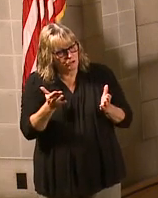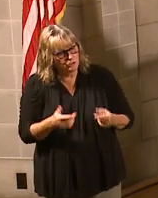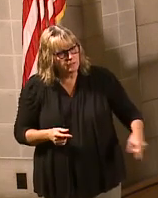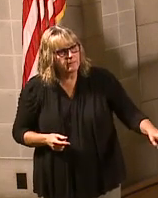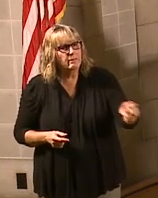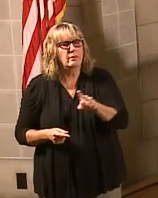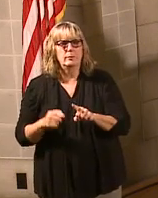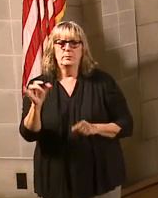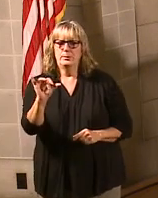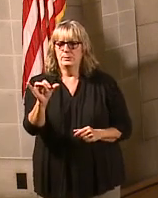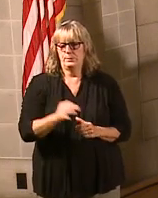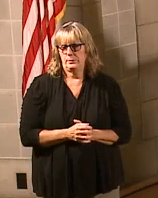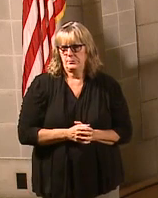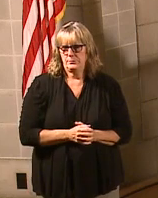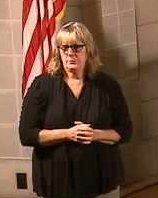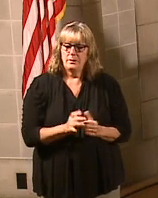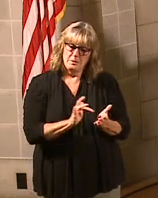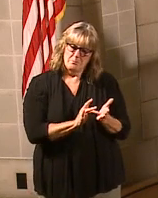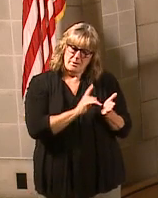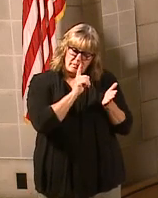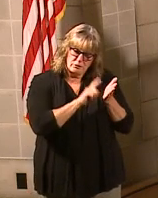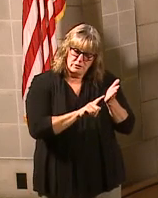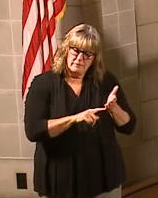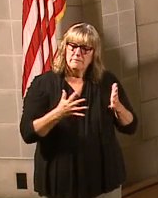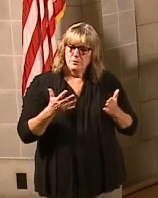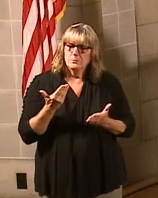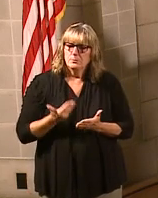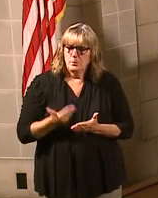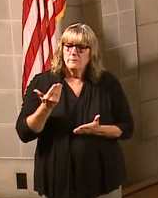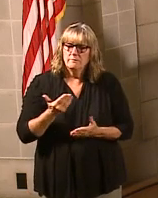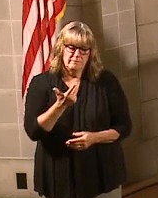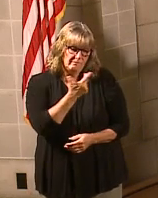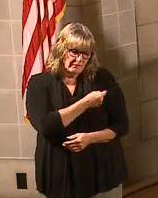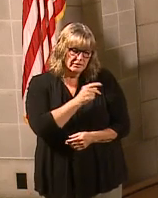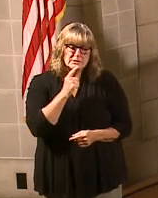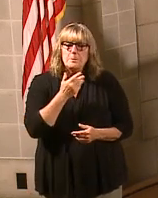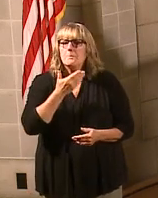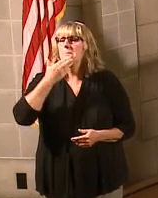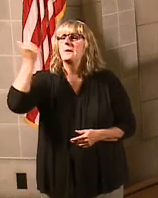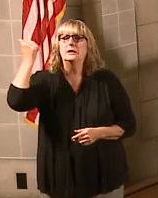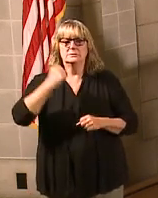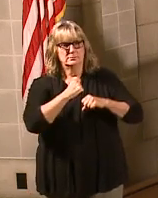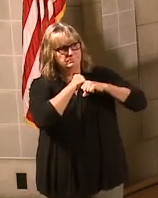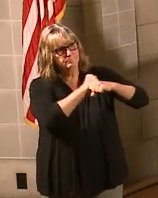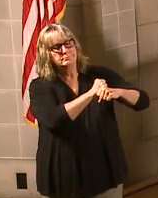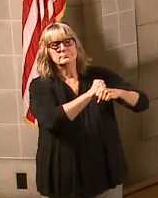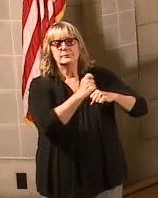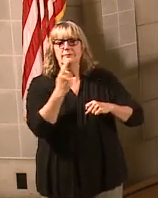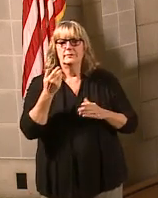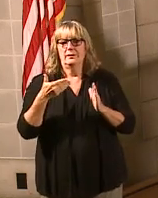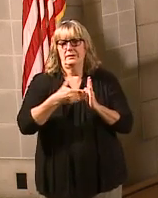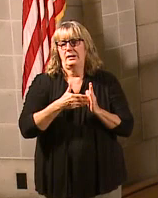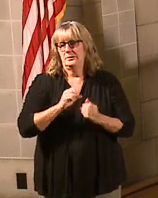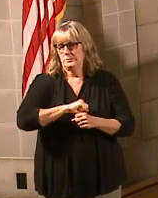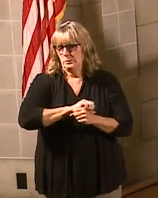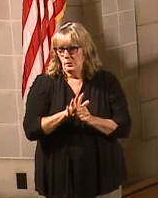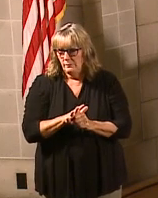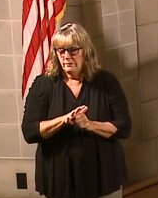FRIENDS AND FAMILY ABOUT WHY YOU GOT VACCINATED AND ENCOURAGING THEM TO GET VACCINATED IF